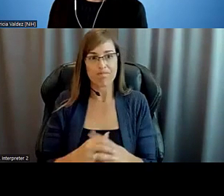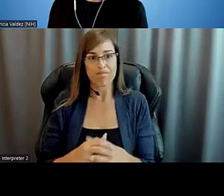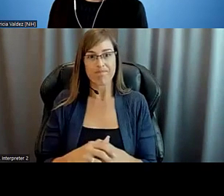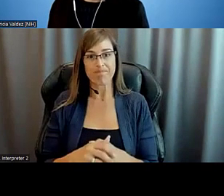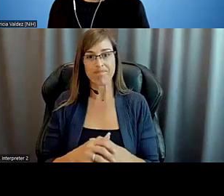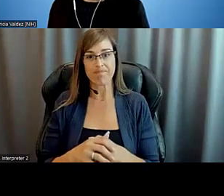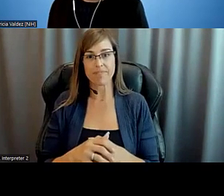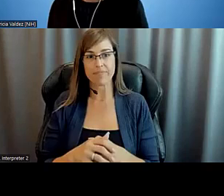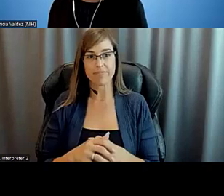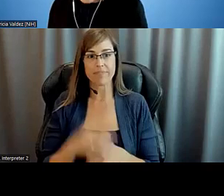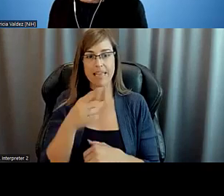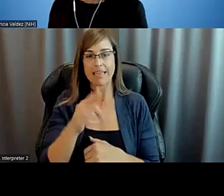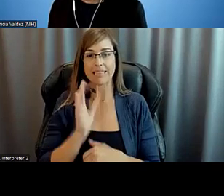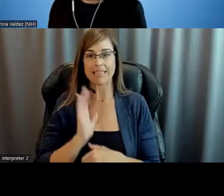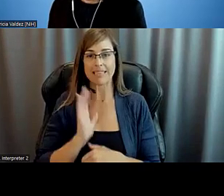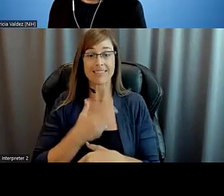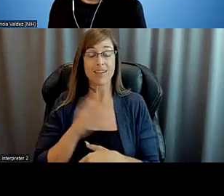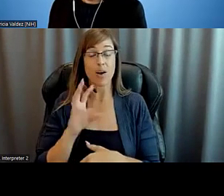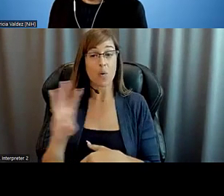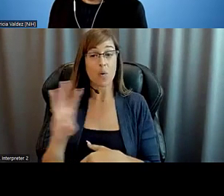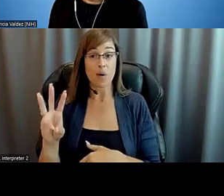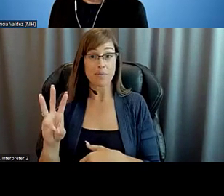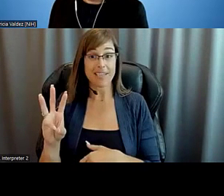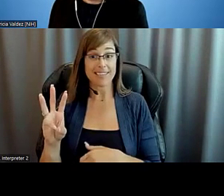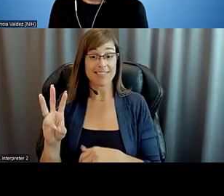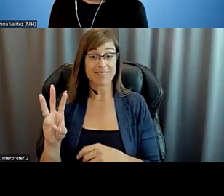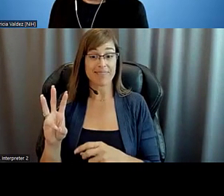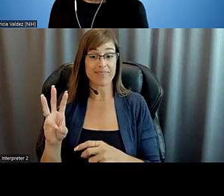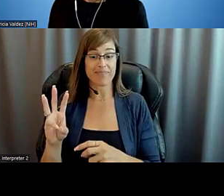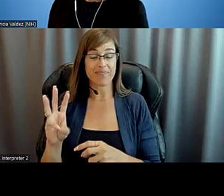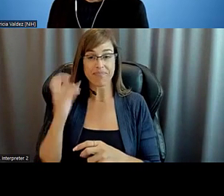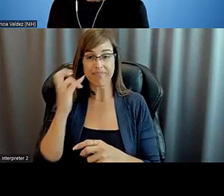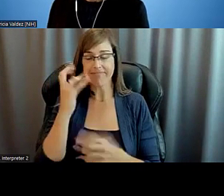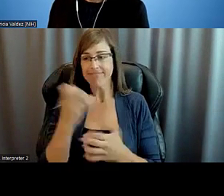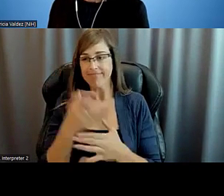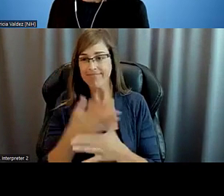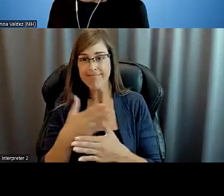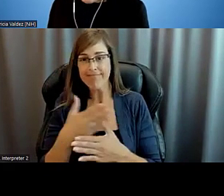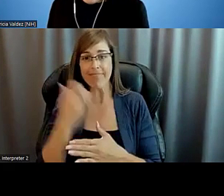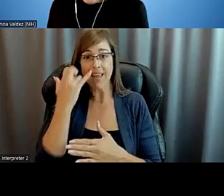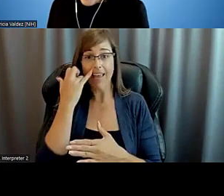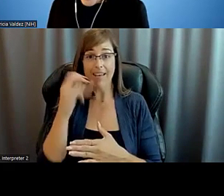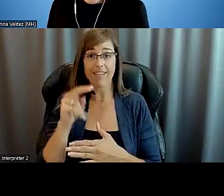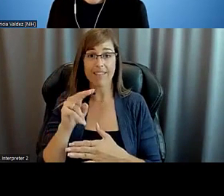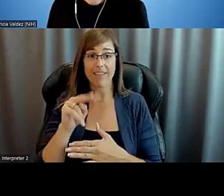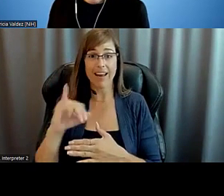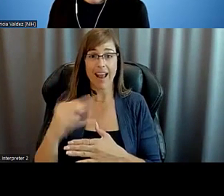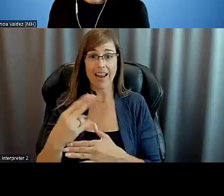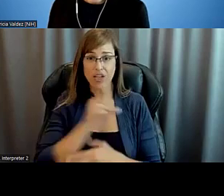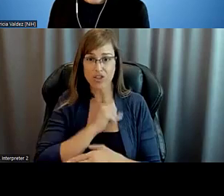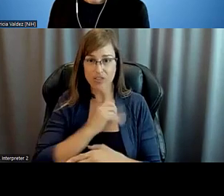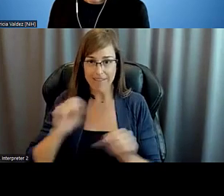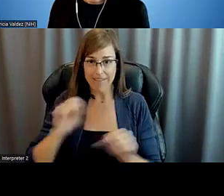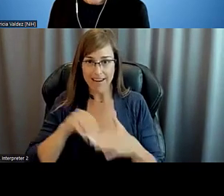Okay. This is our website, so I just want to share with you if you're NIH staff, you can access staff resources here.